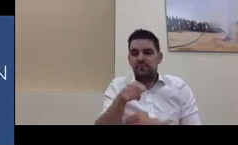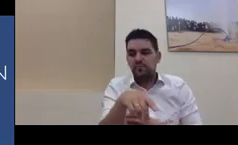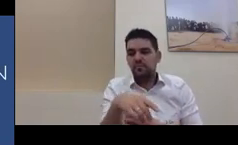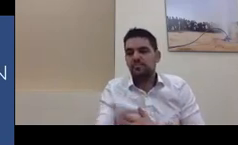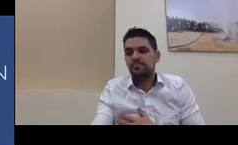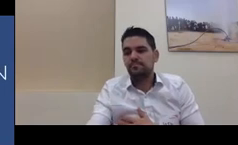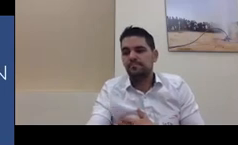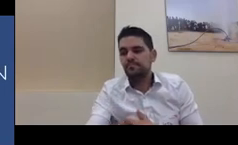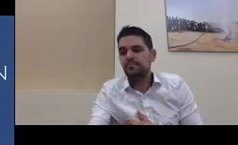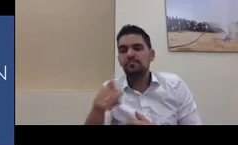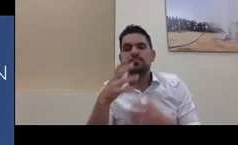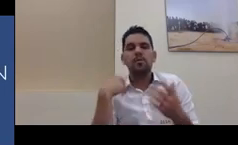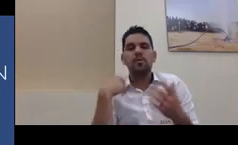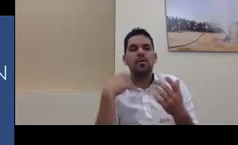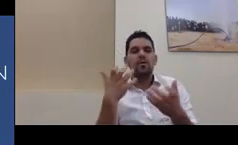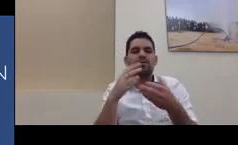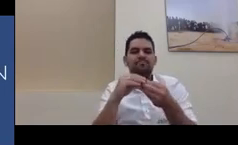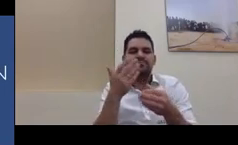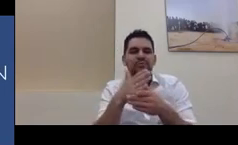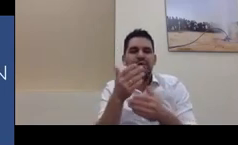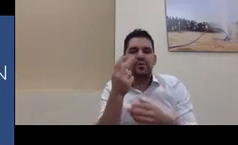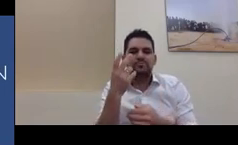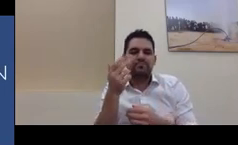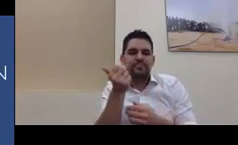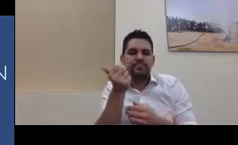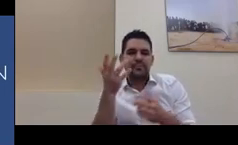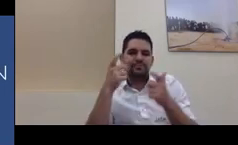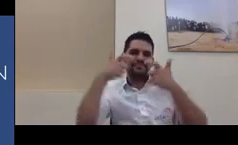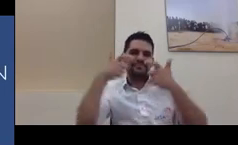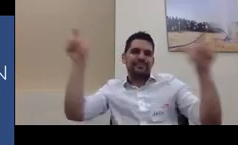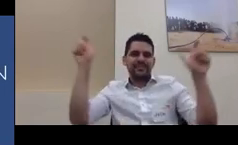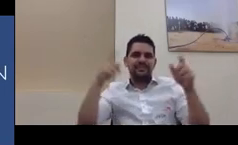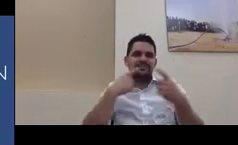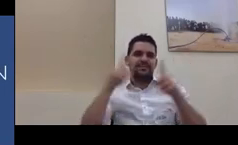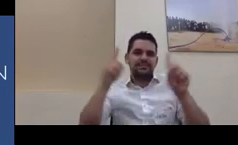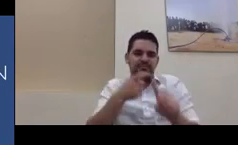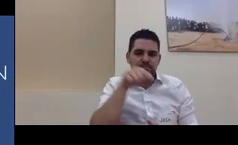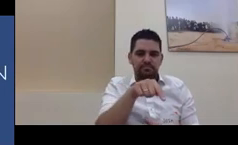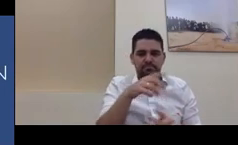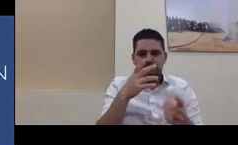please email me after this webinar. I wanted share a few big successes